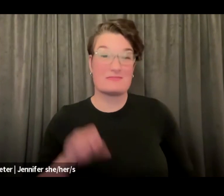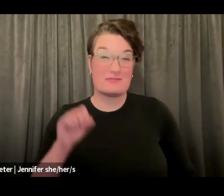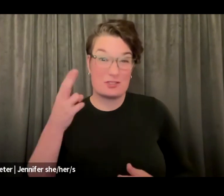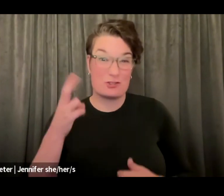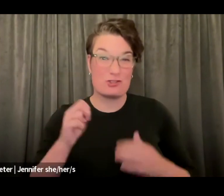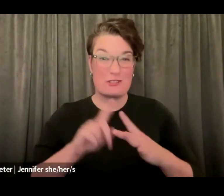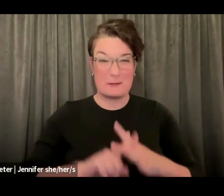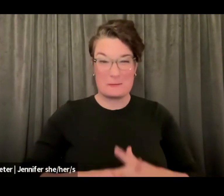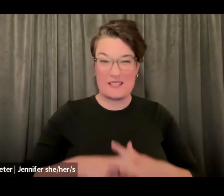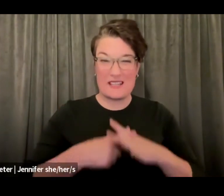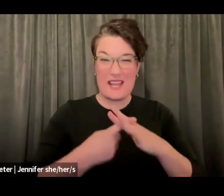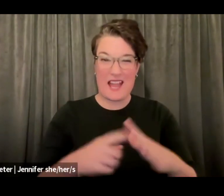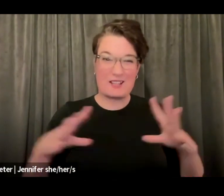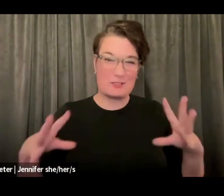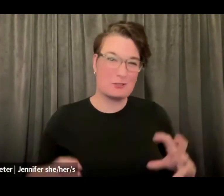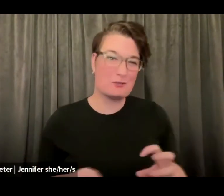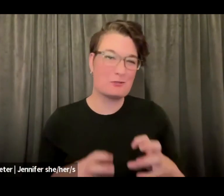She began to contract.